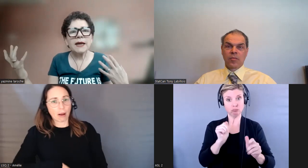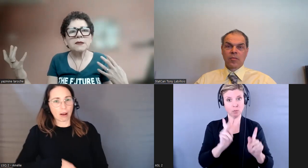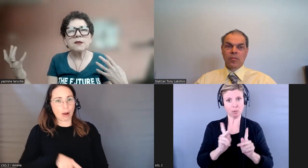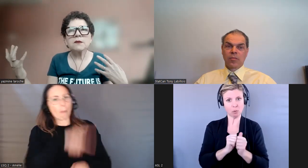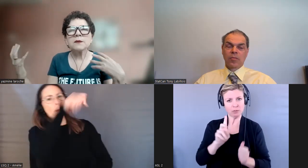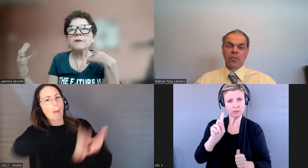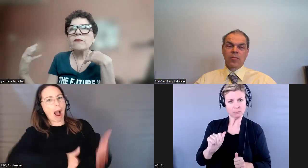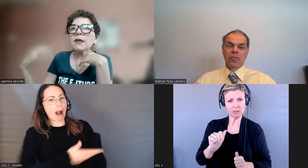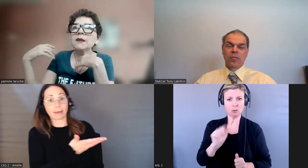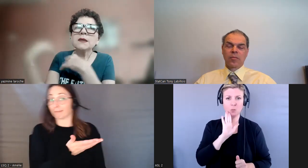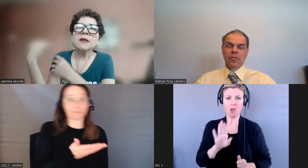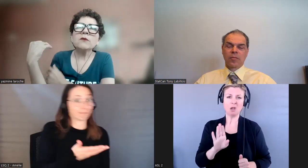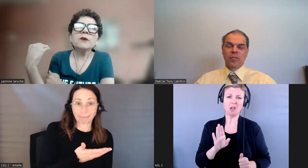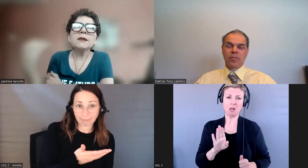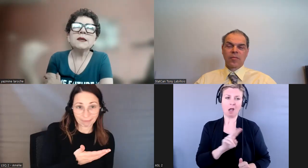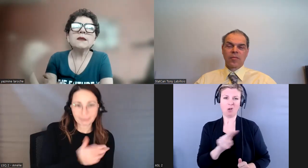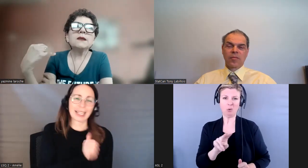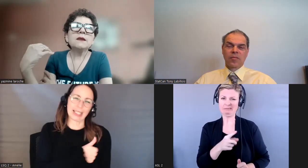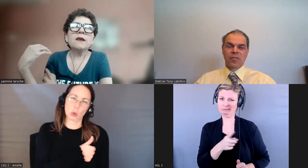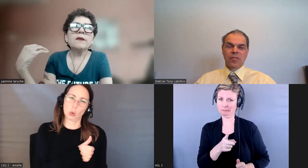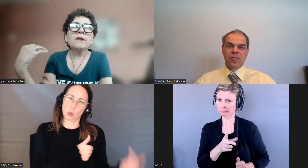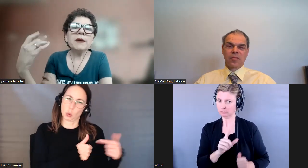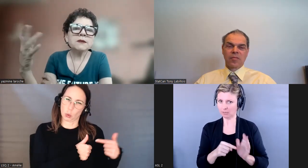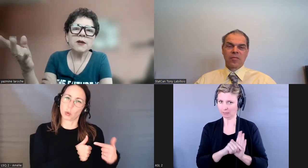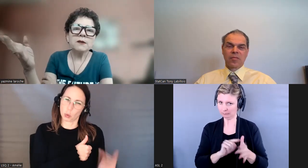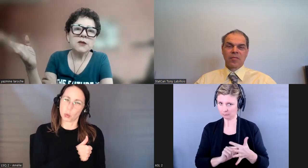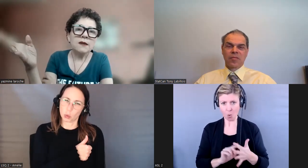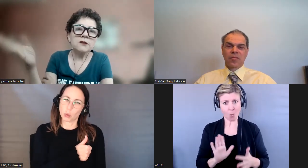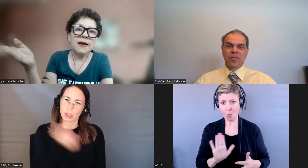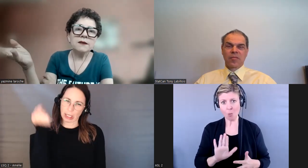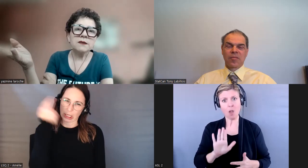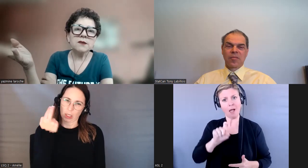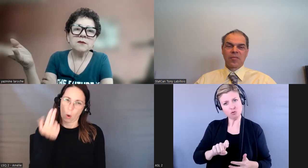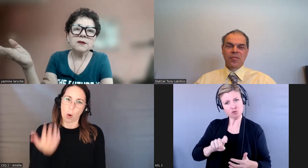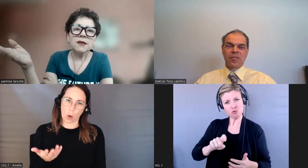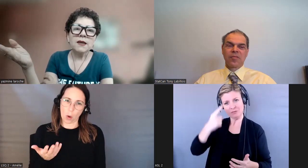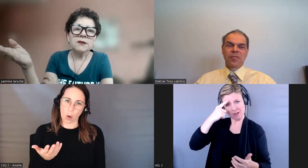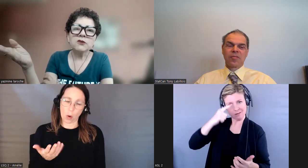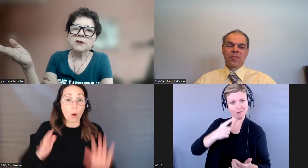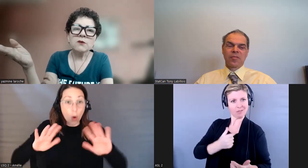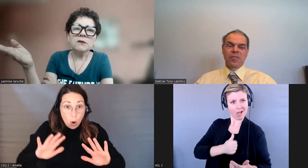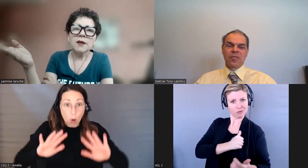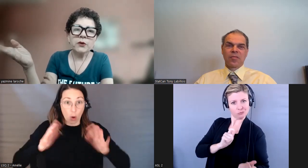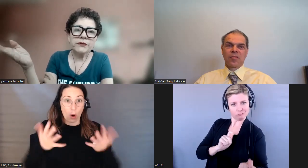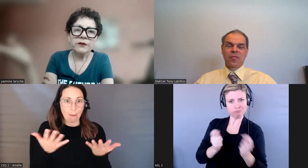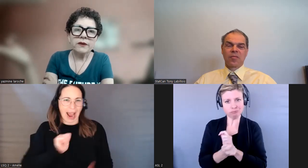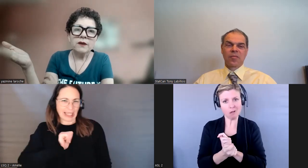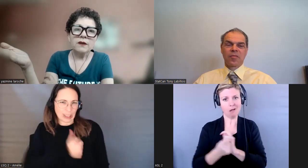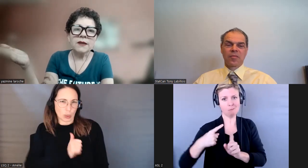attitude and I think really the best way to change attitudes is just through numbers like